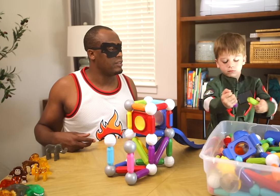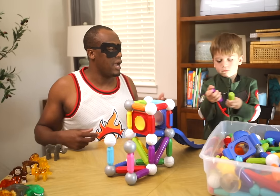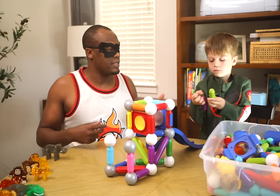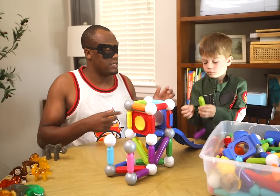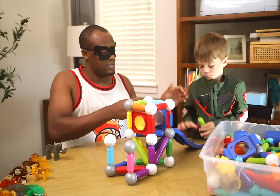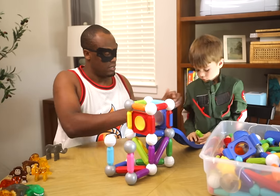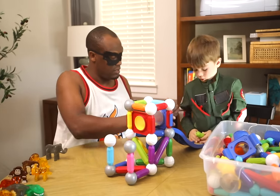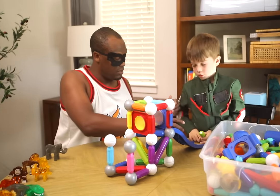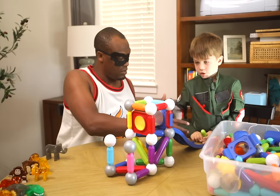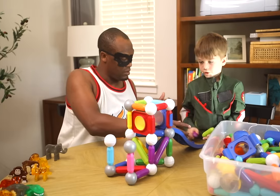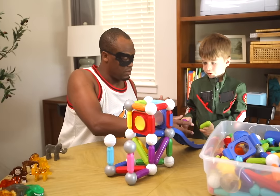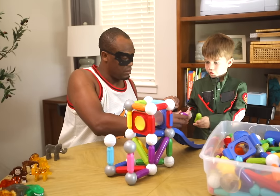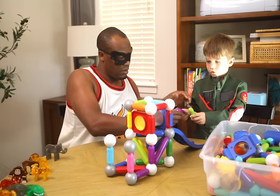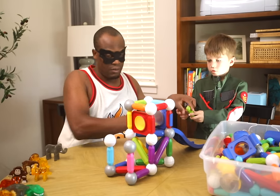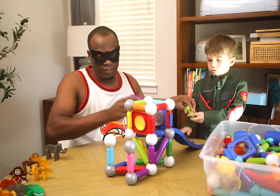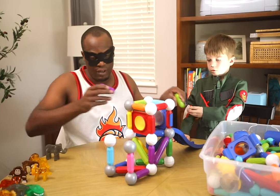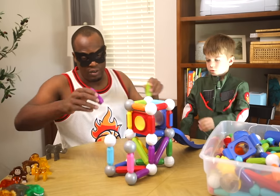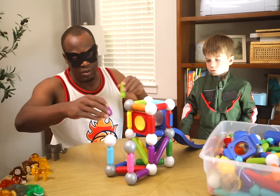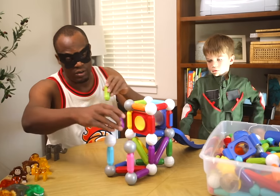Nice. Perfecto.